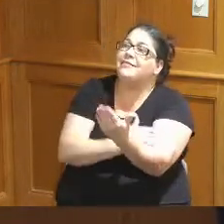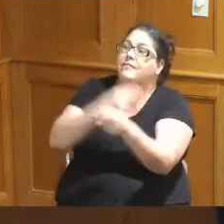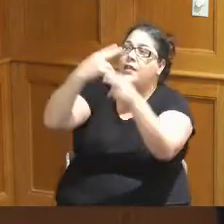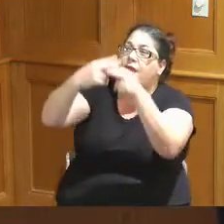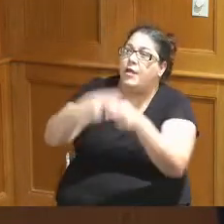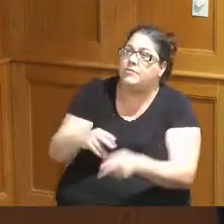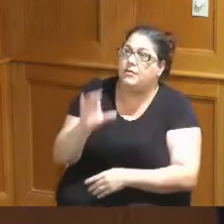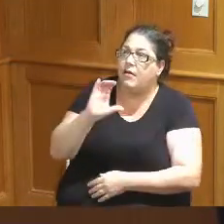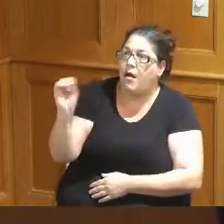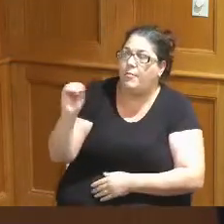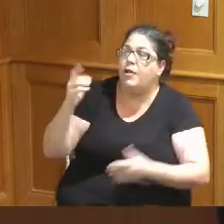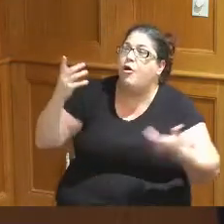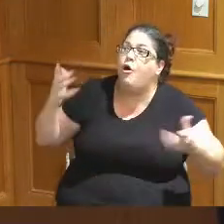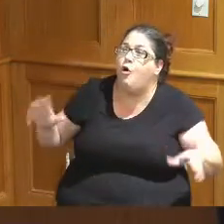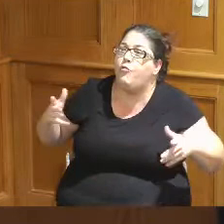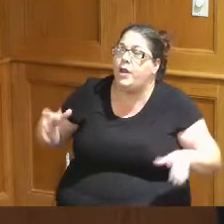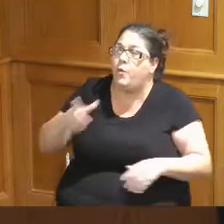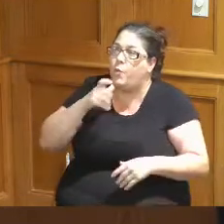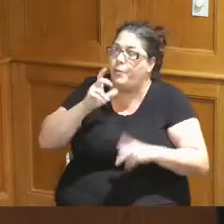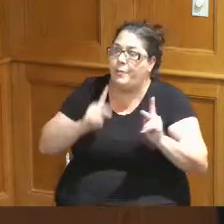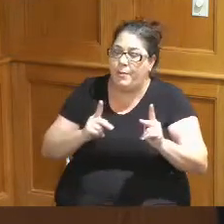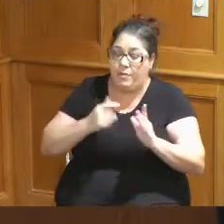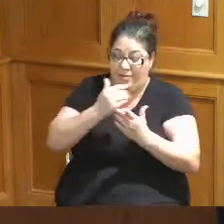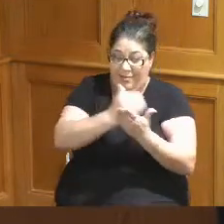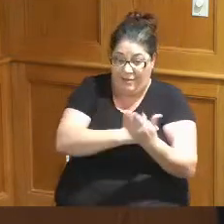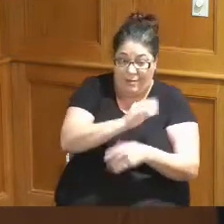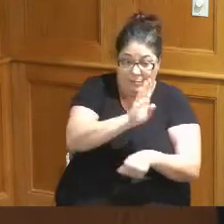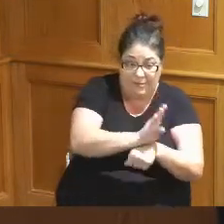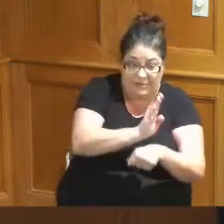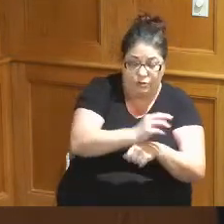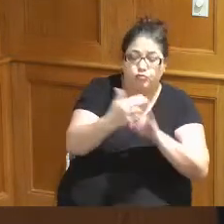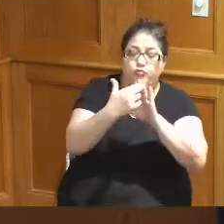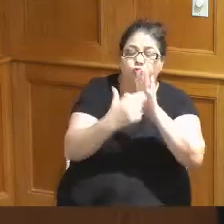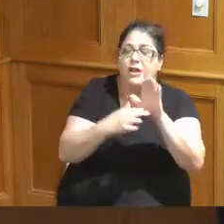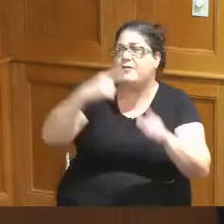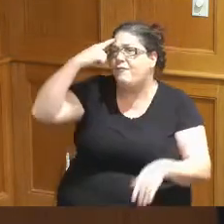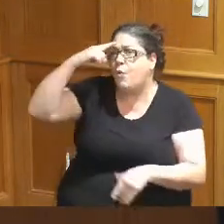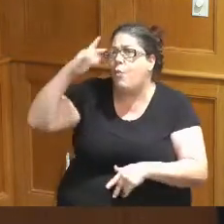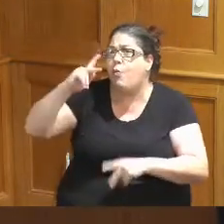are already registered and what are they registered for because there may not be a